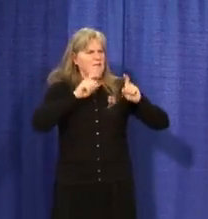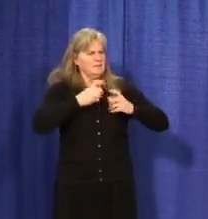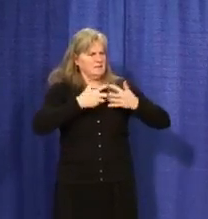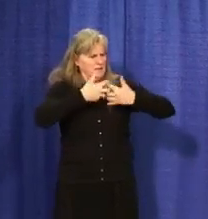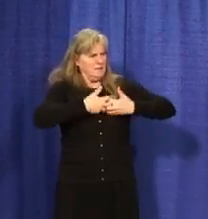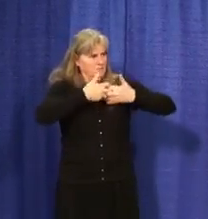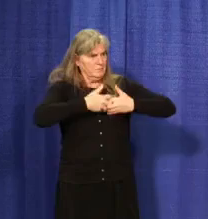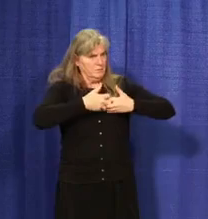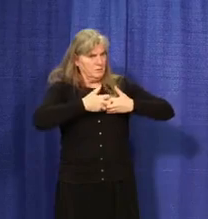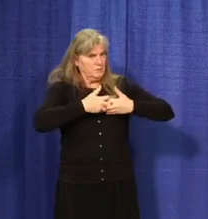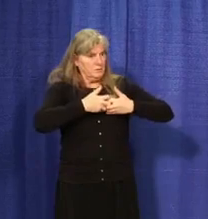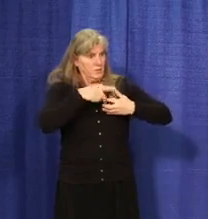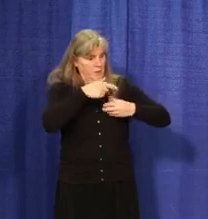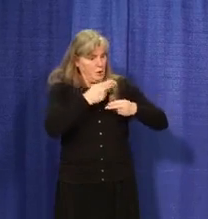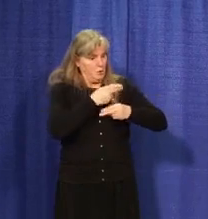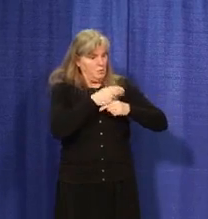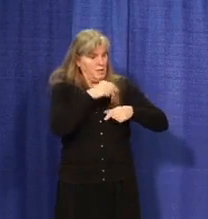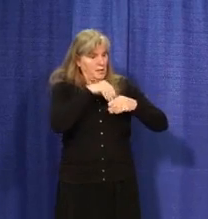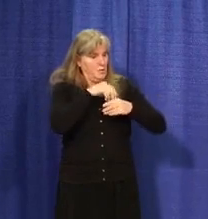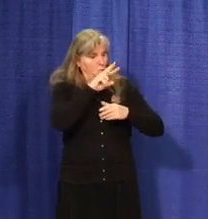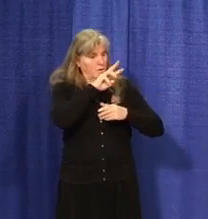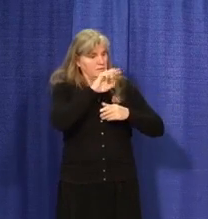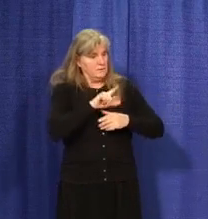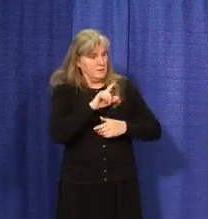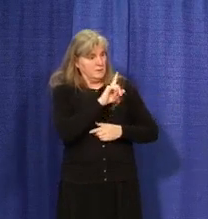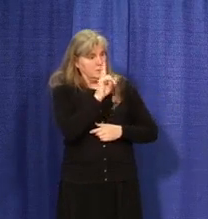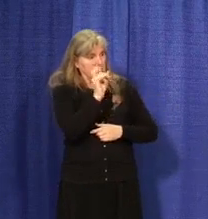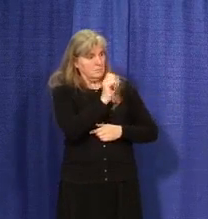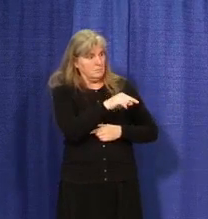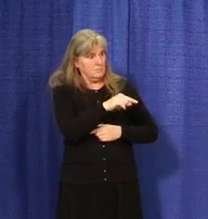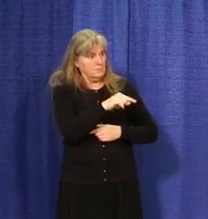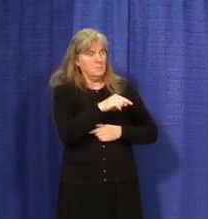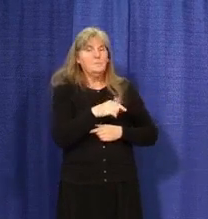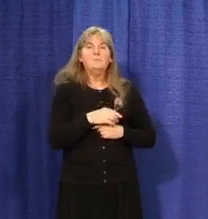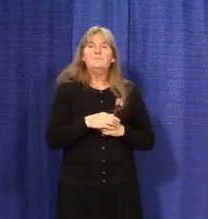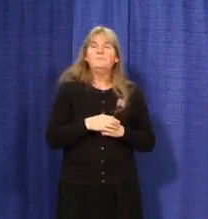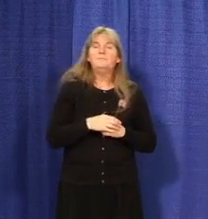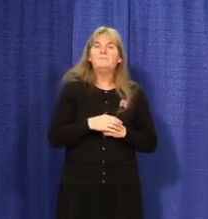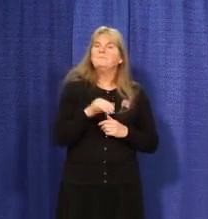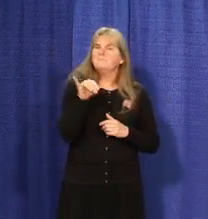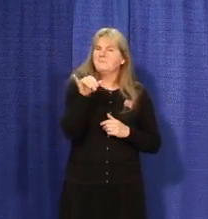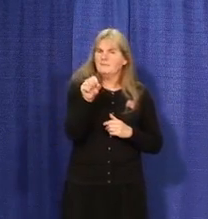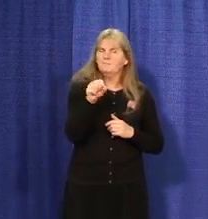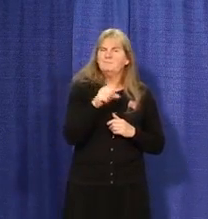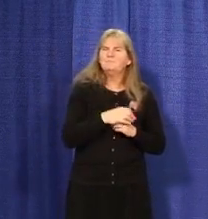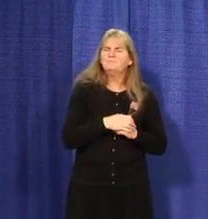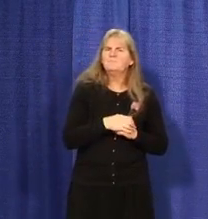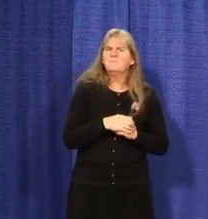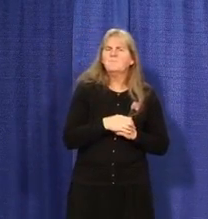Were those used in Watson Lake? Yeah, yes.